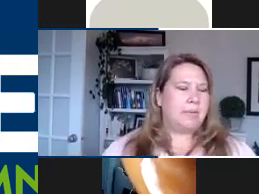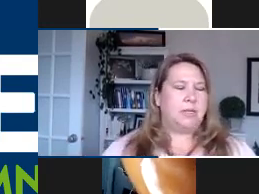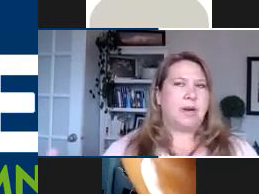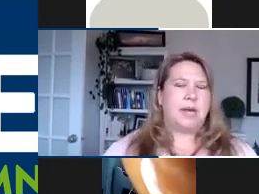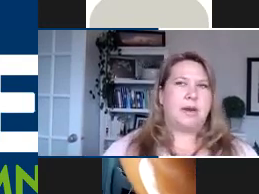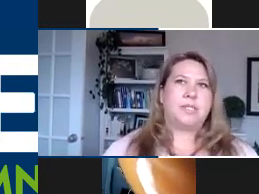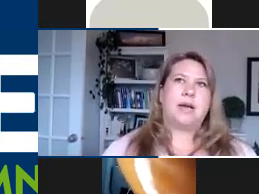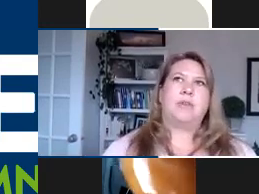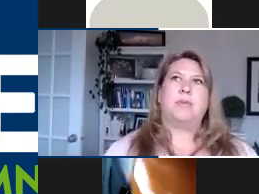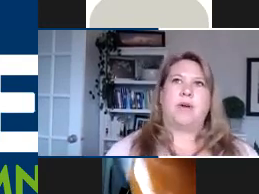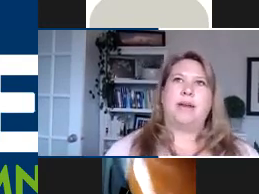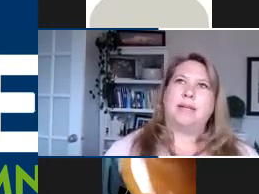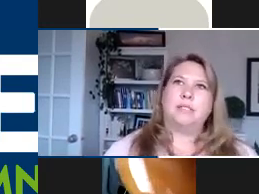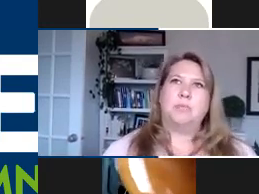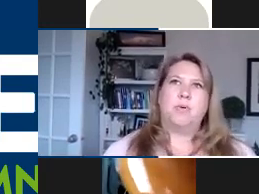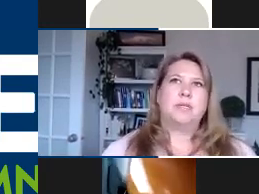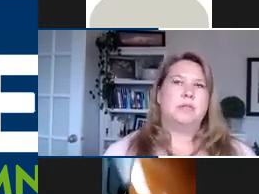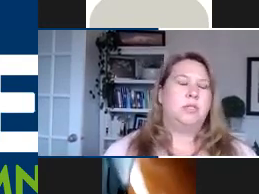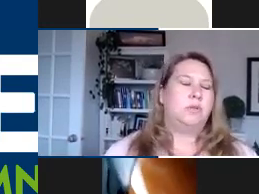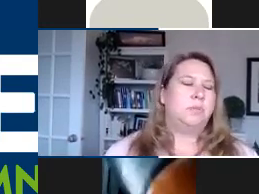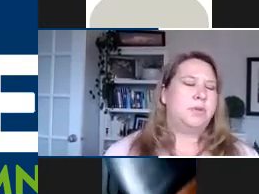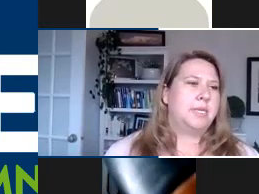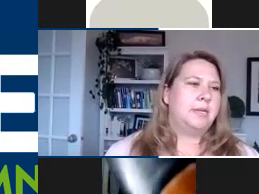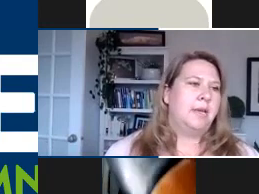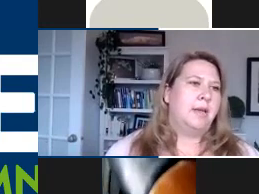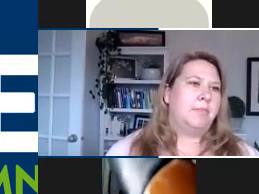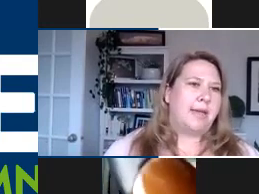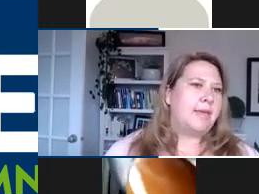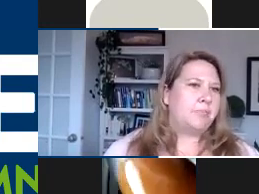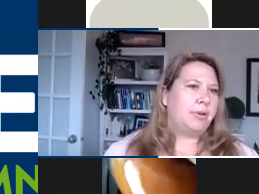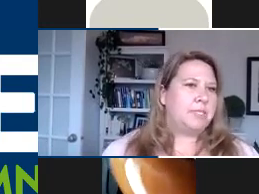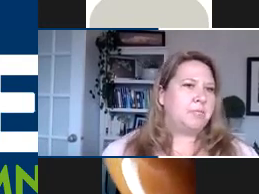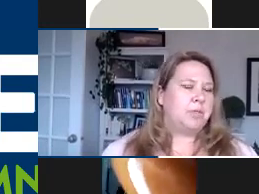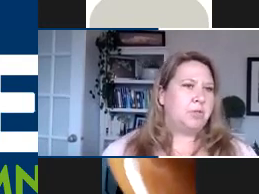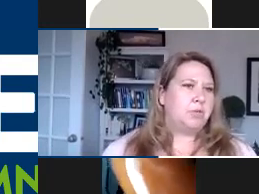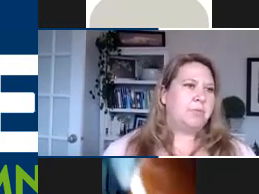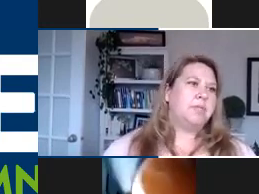level supervising maybe the direct care staff that are providing that support to the person providing that